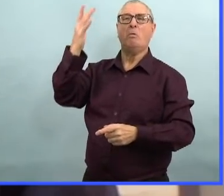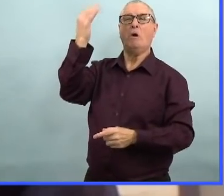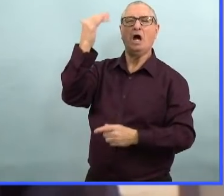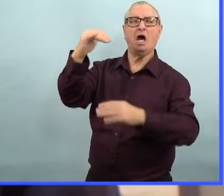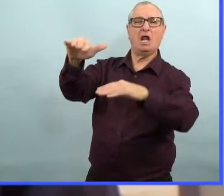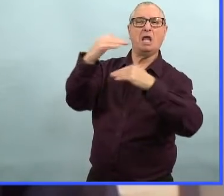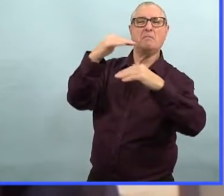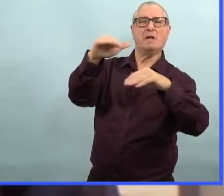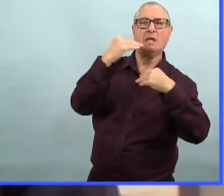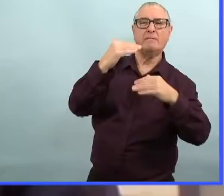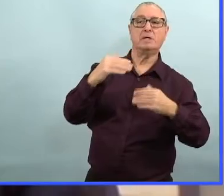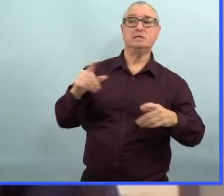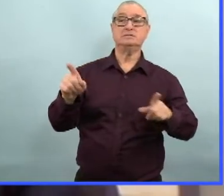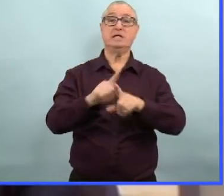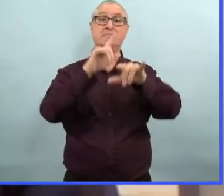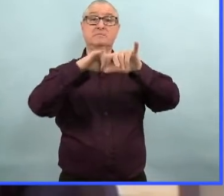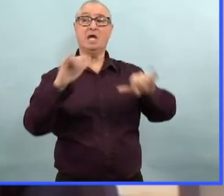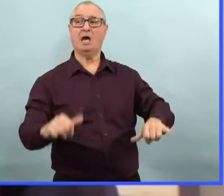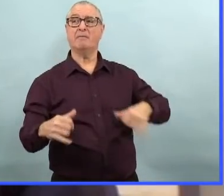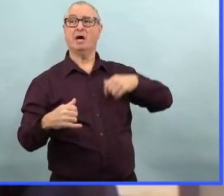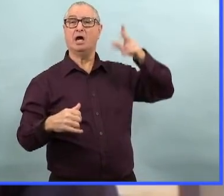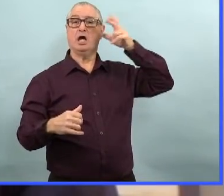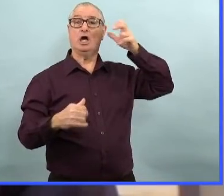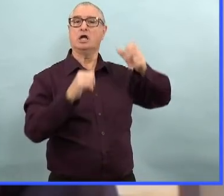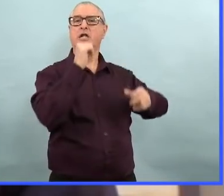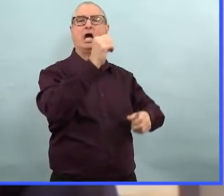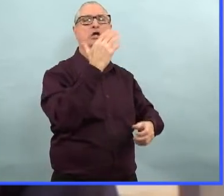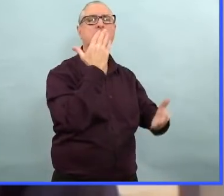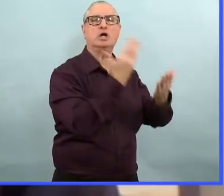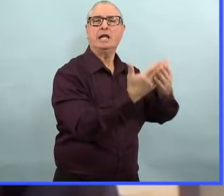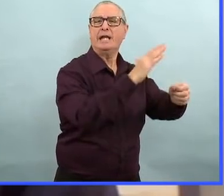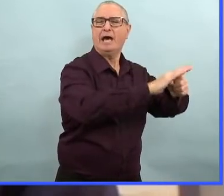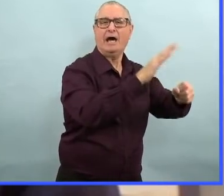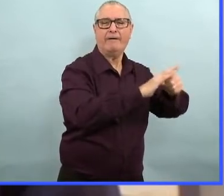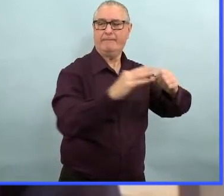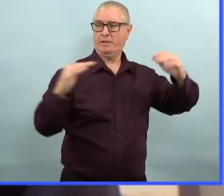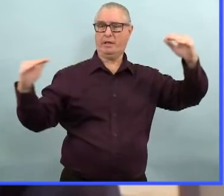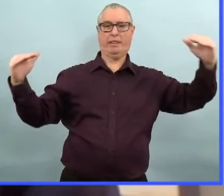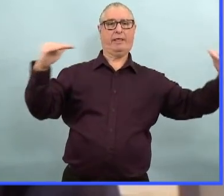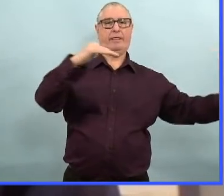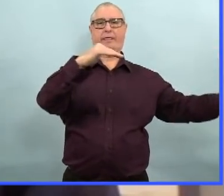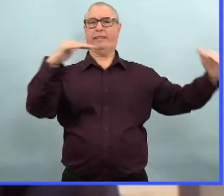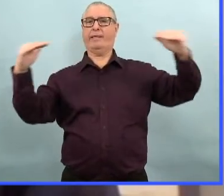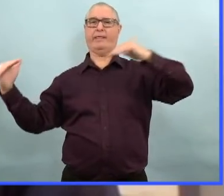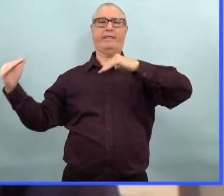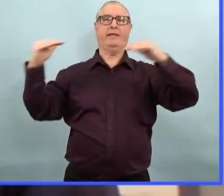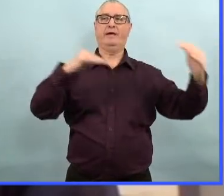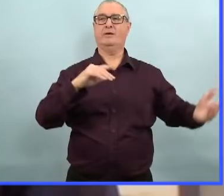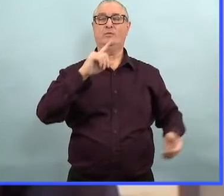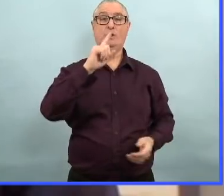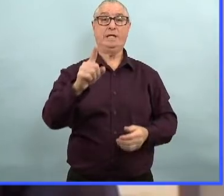yeah i mean i think it's it's challenging and um we're continue to to look at these uh these things